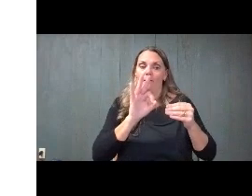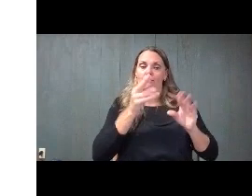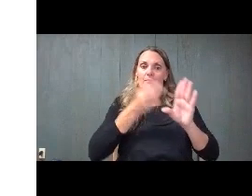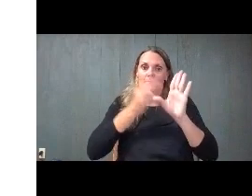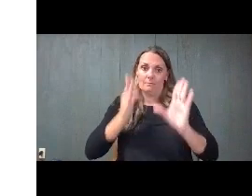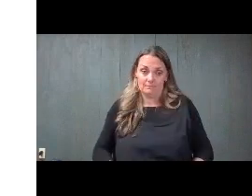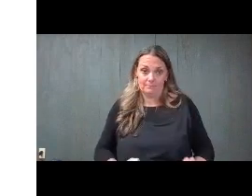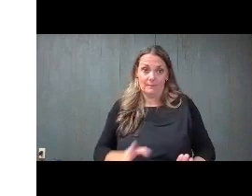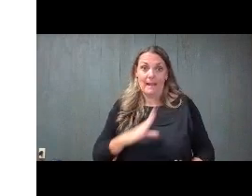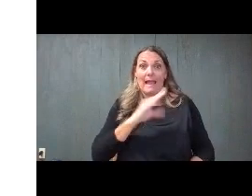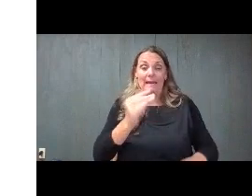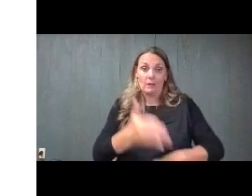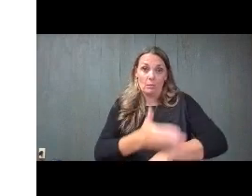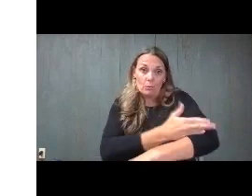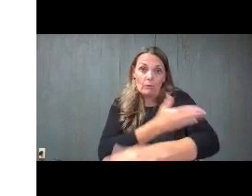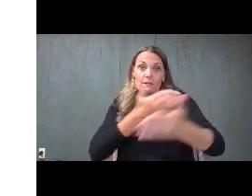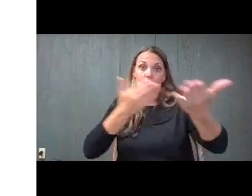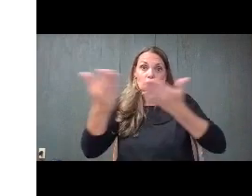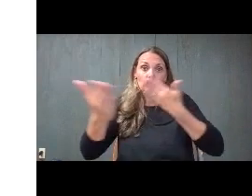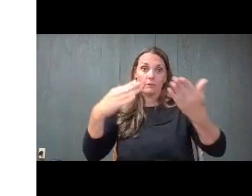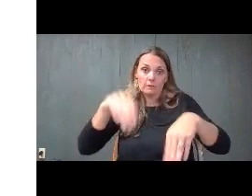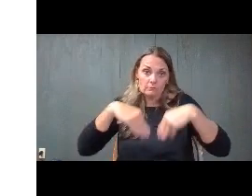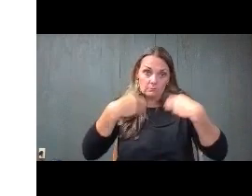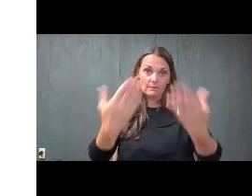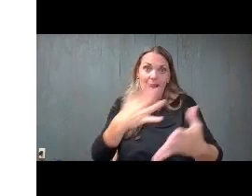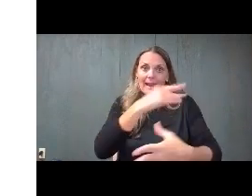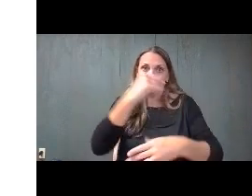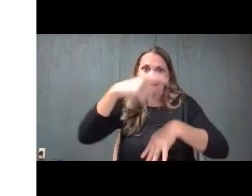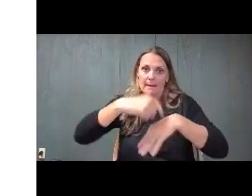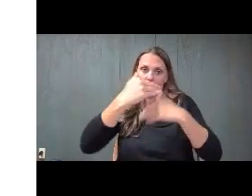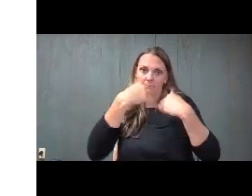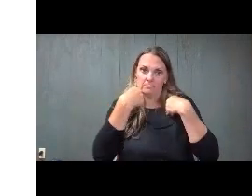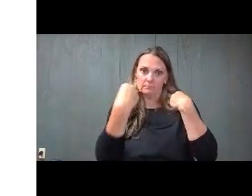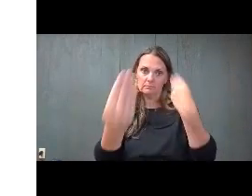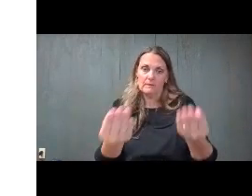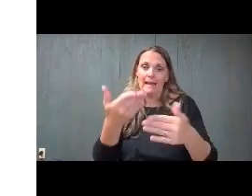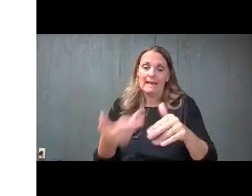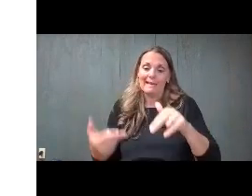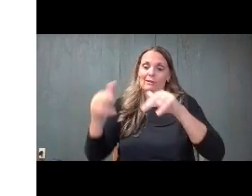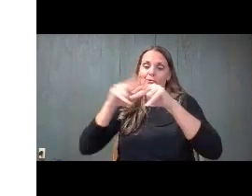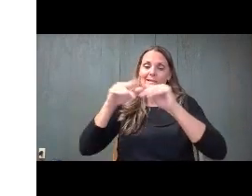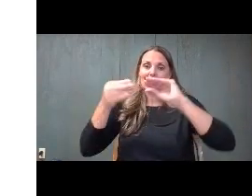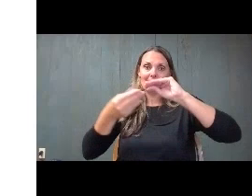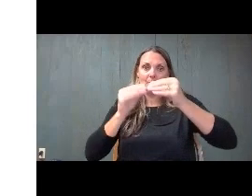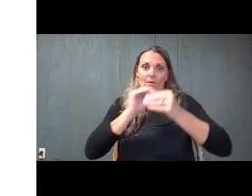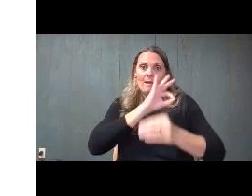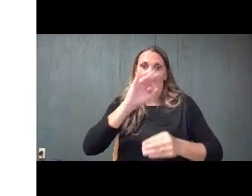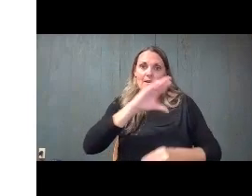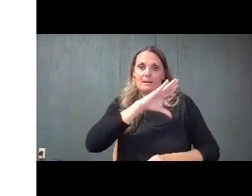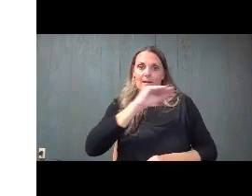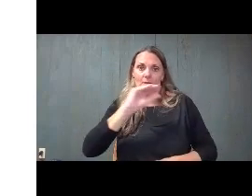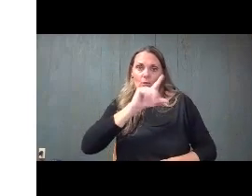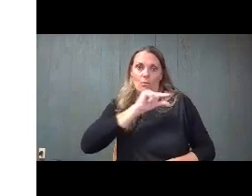improving service delivery and timeliness, and increasing the quantity and quality of employment outcomes?